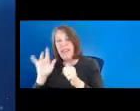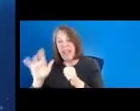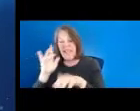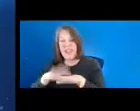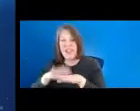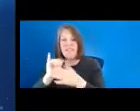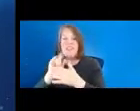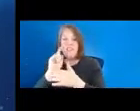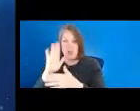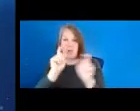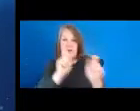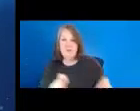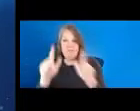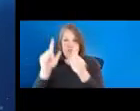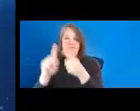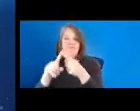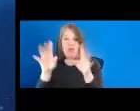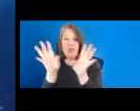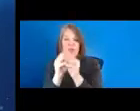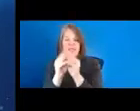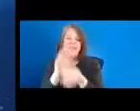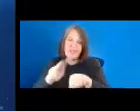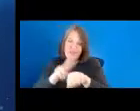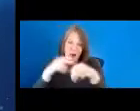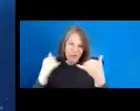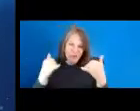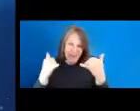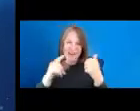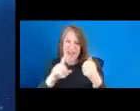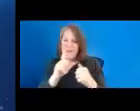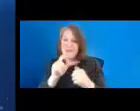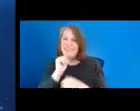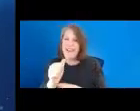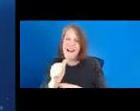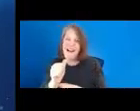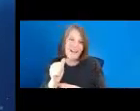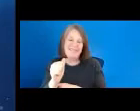the session which of course, right now it it is not open,